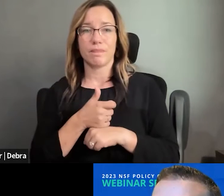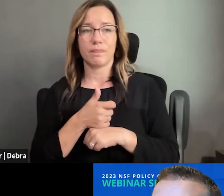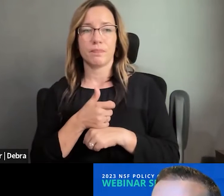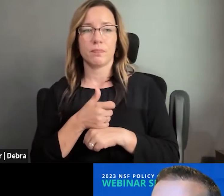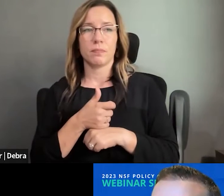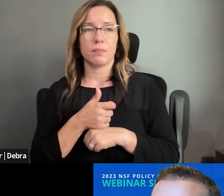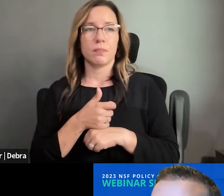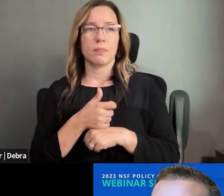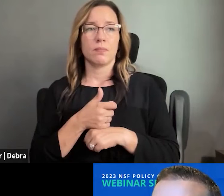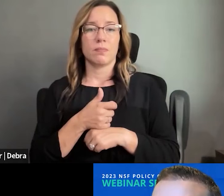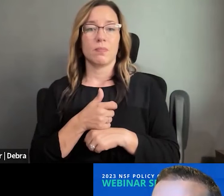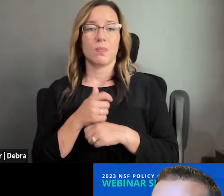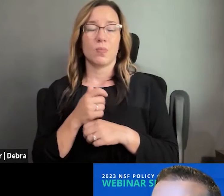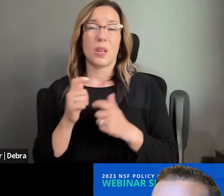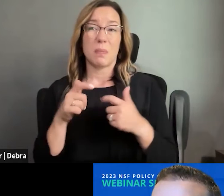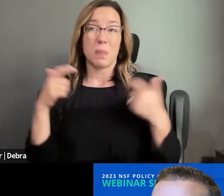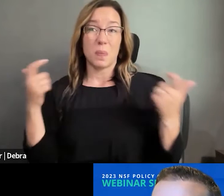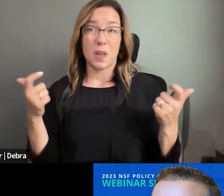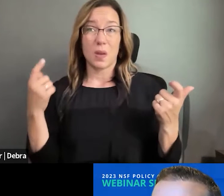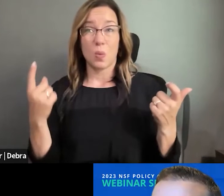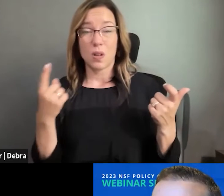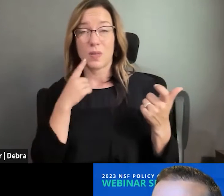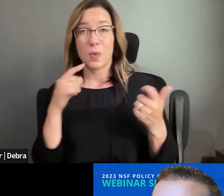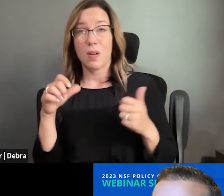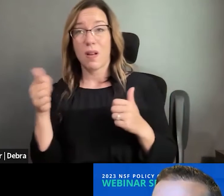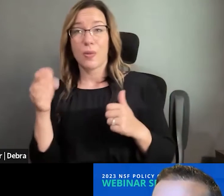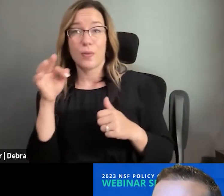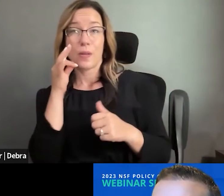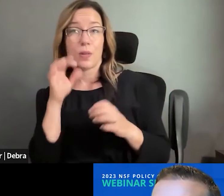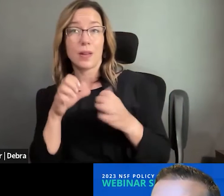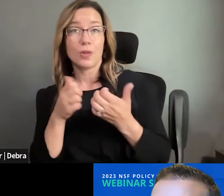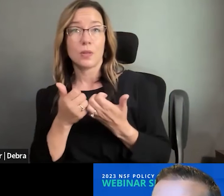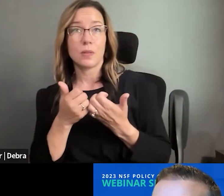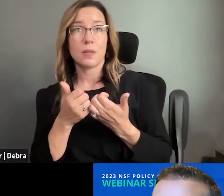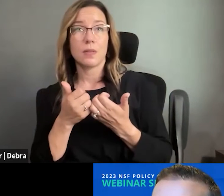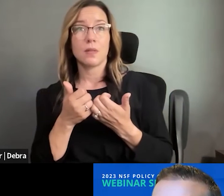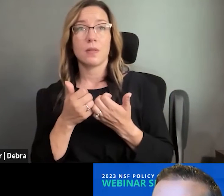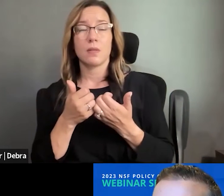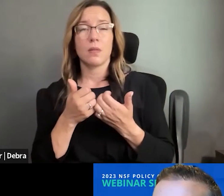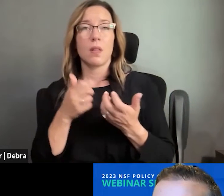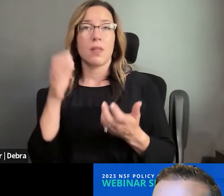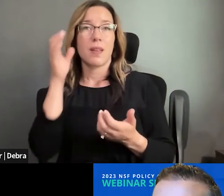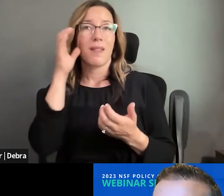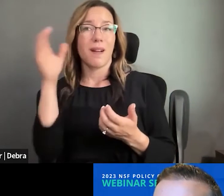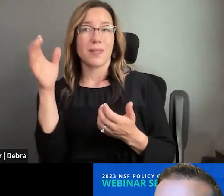pretty significant ones on other federal agencies, the concept being that they are already given